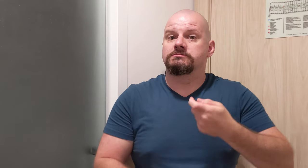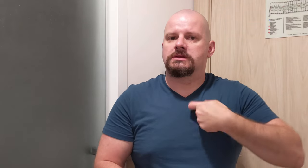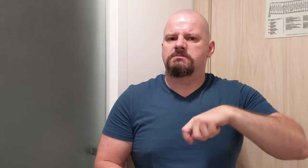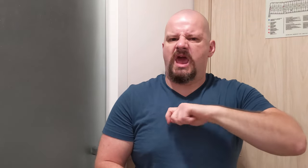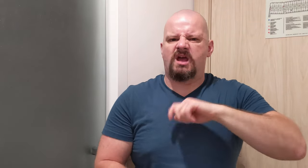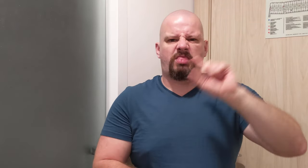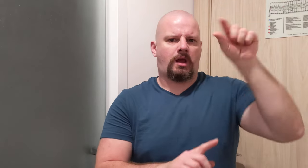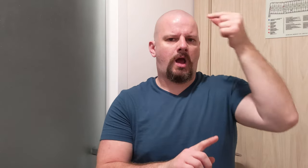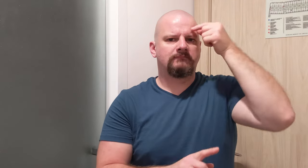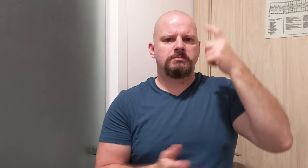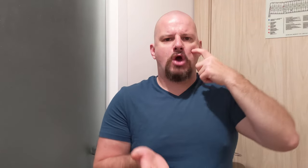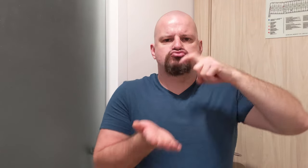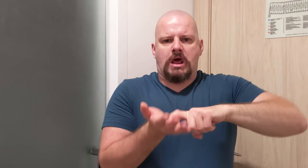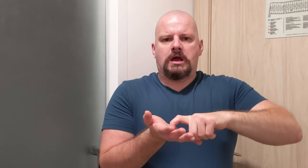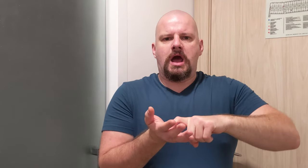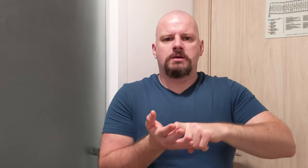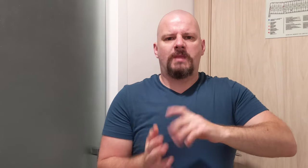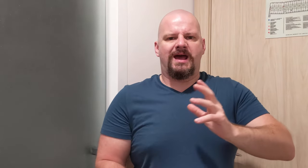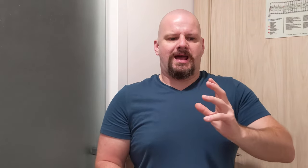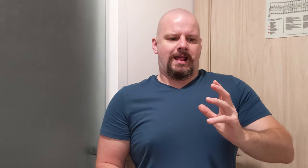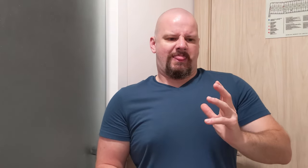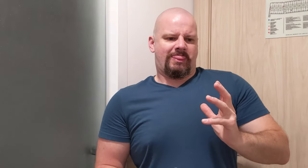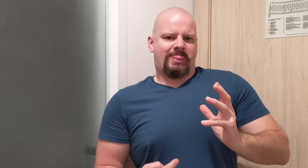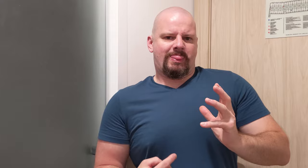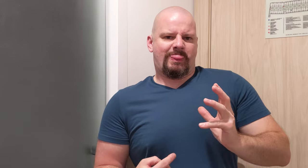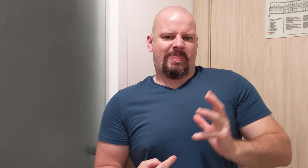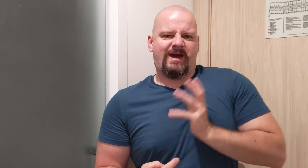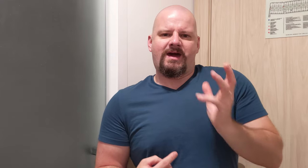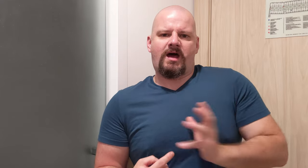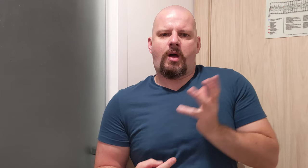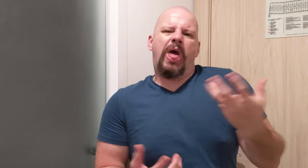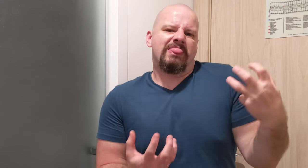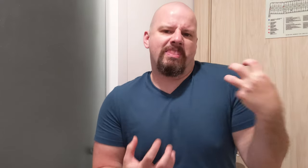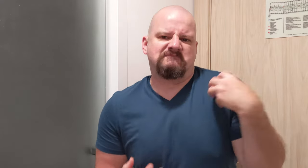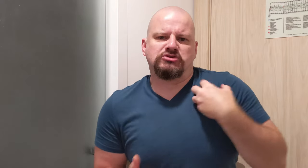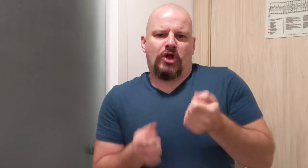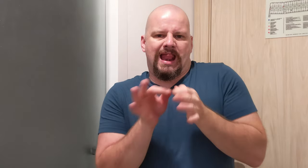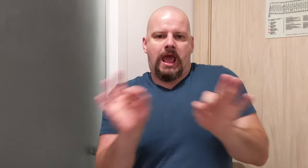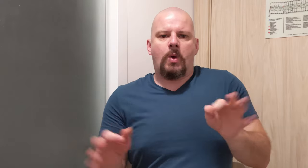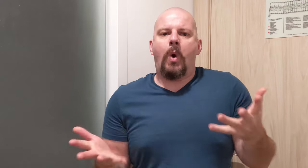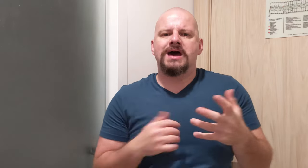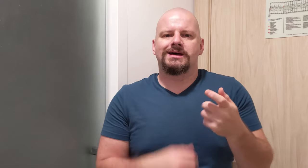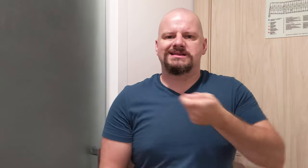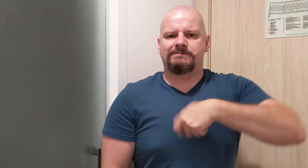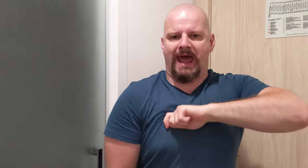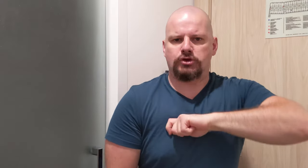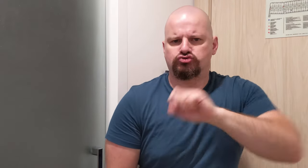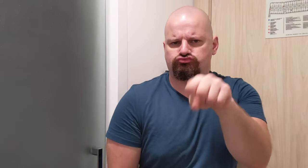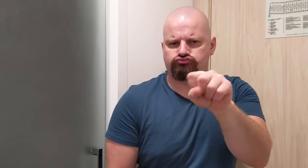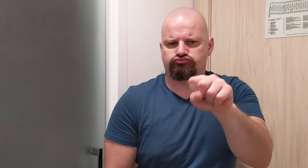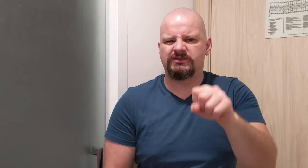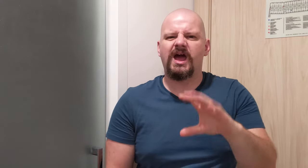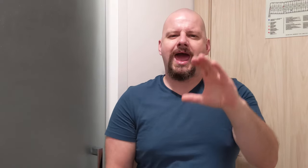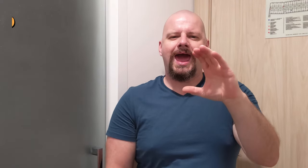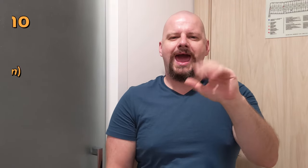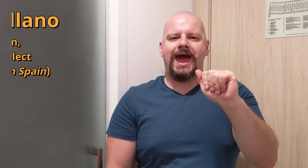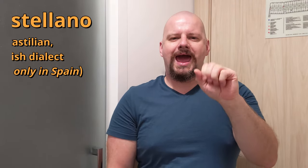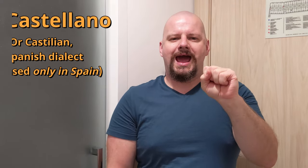Of course, the government of Spain recognizes its official language which is Spanish. That is true.